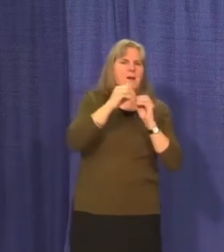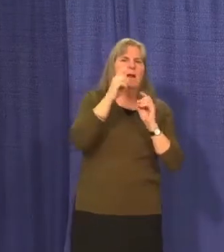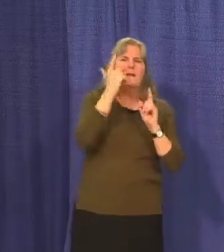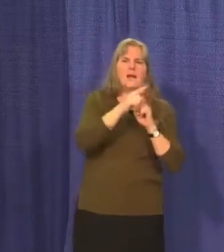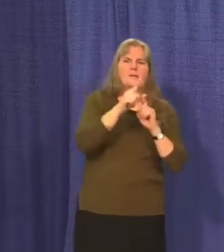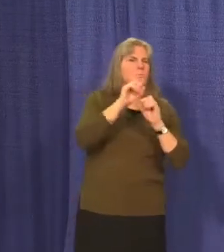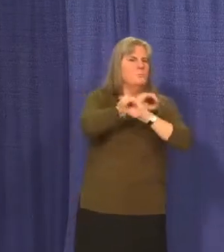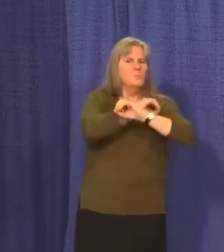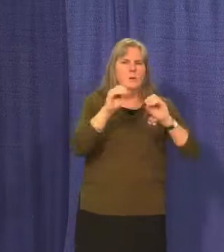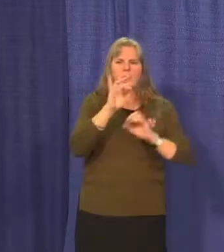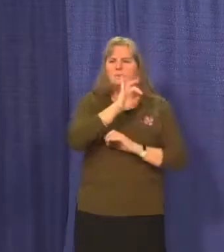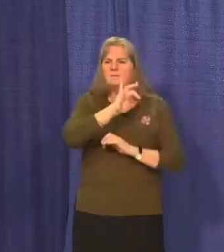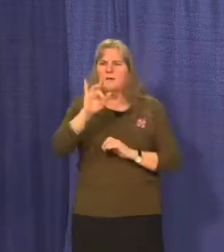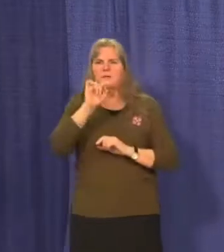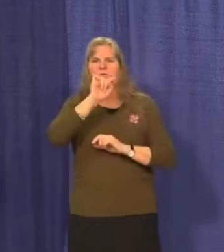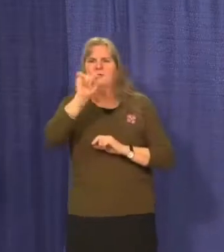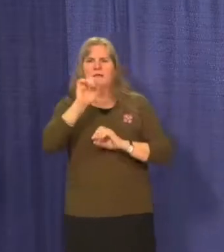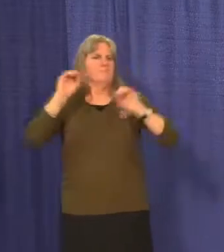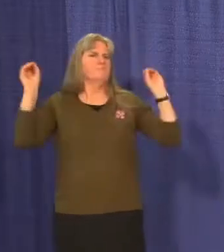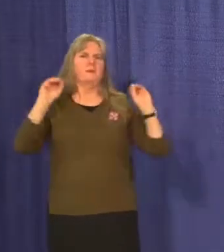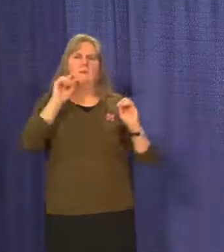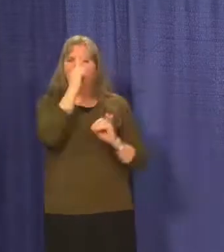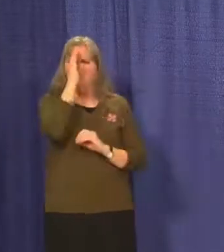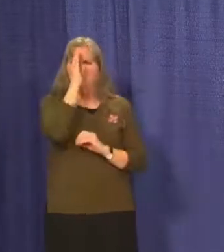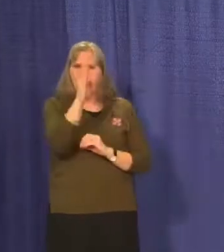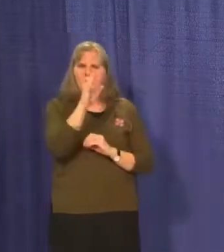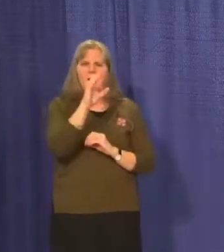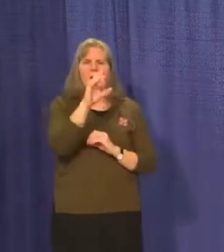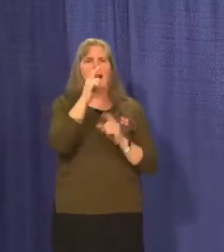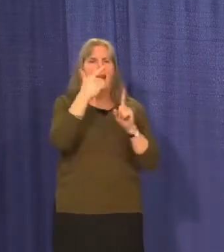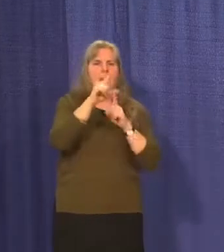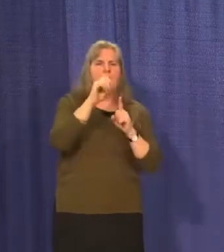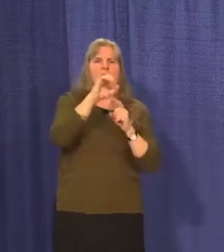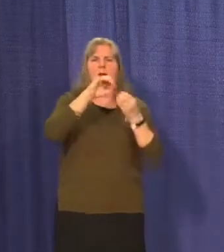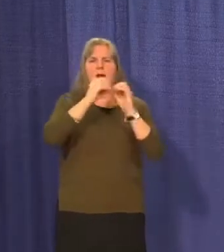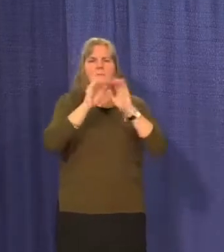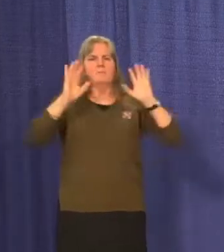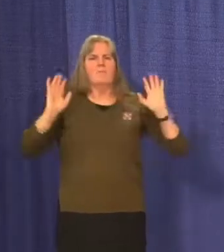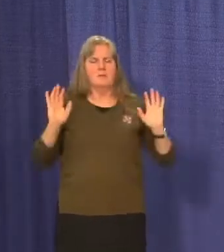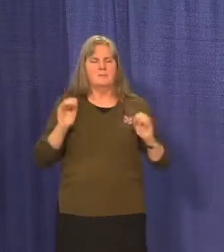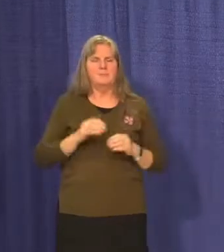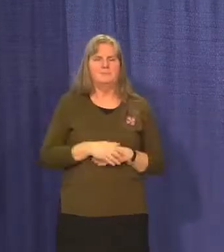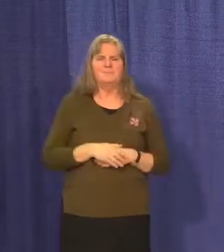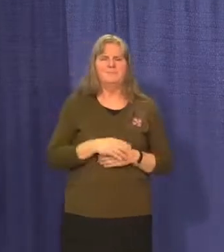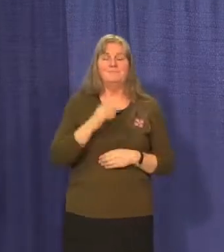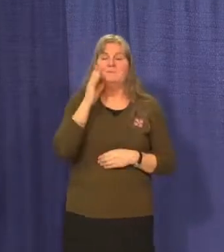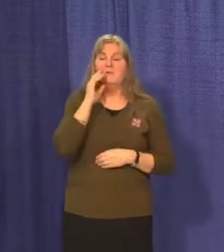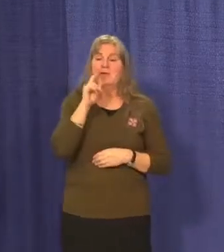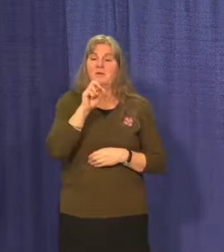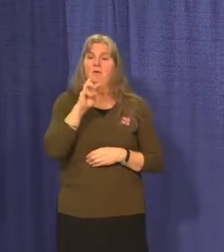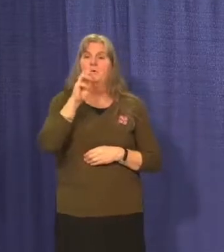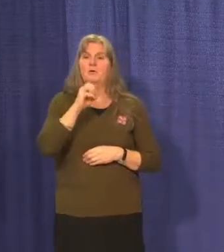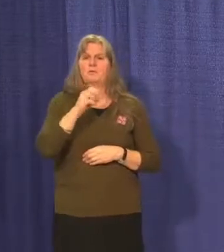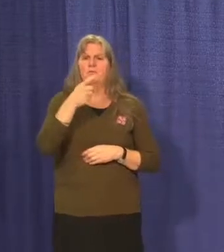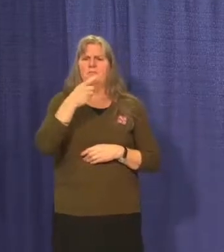only without dashes or spaces. Despite what you may have read in the news, it is important in